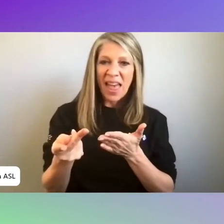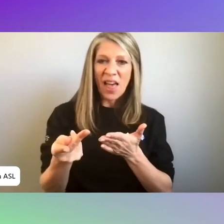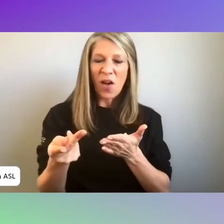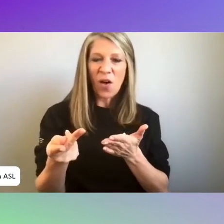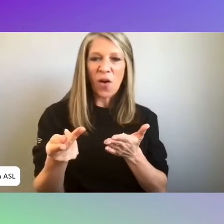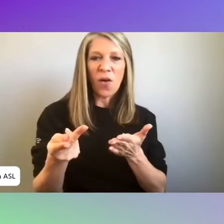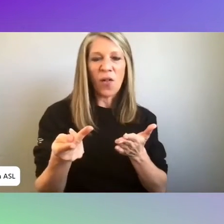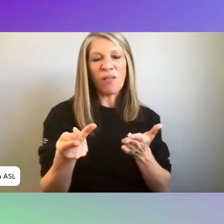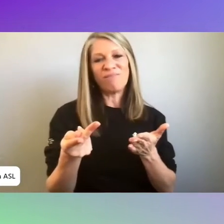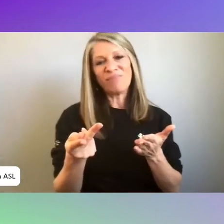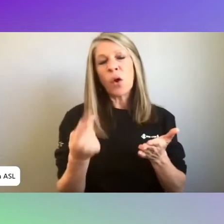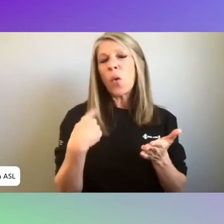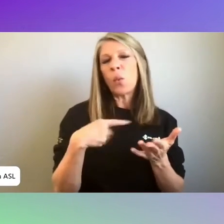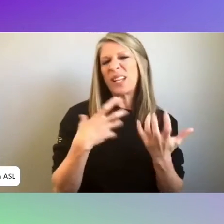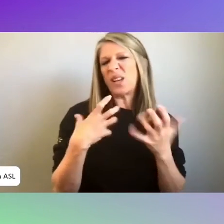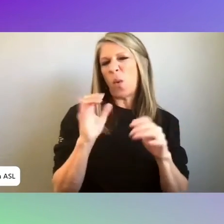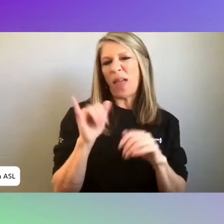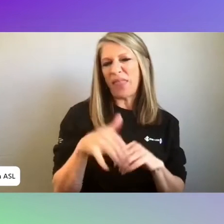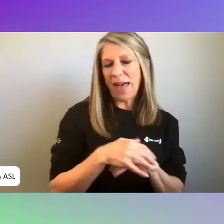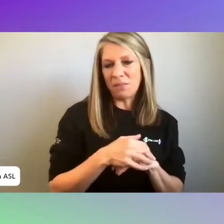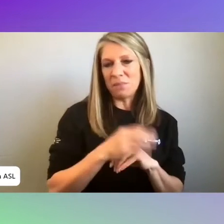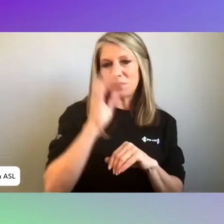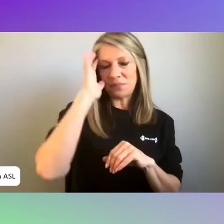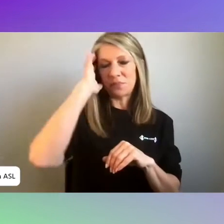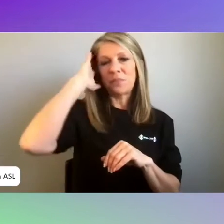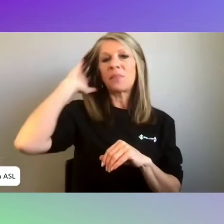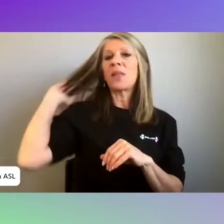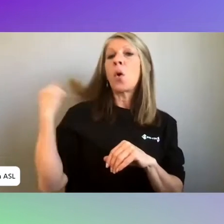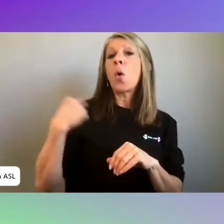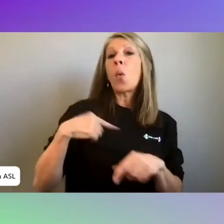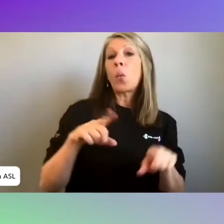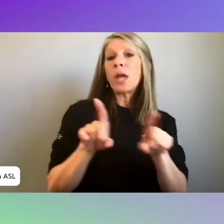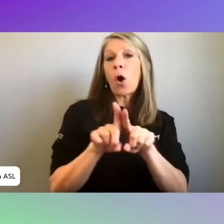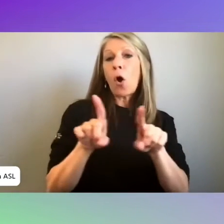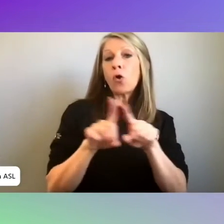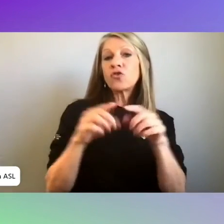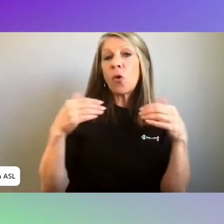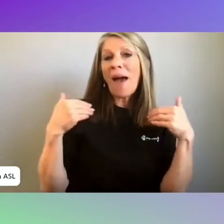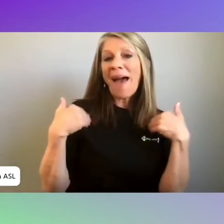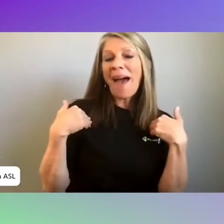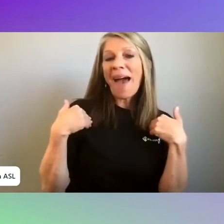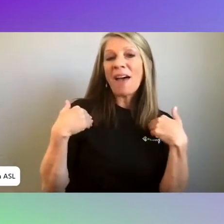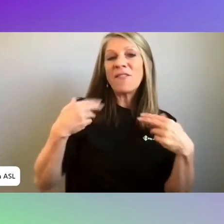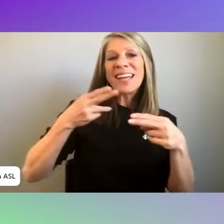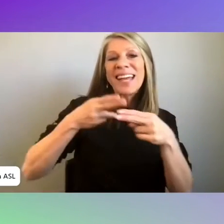know, of all the media we use, 3D printing tends to